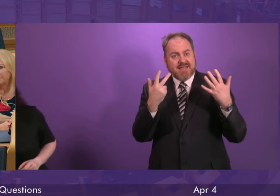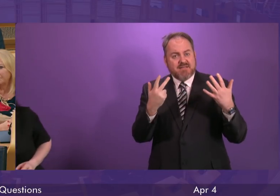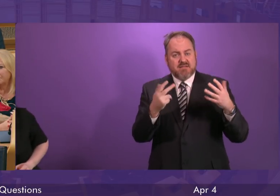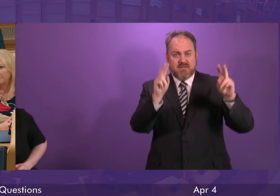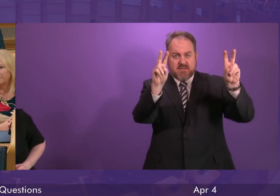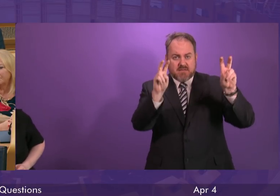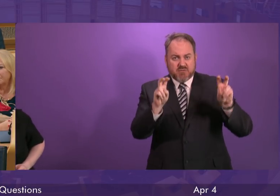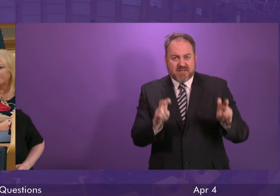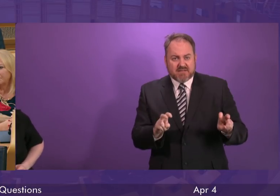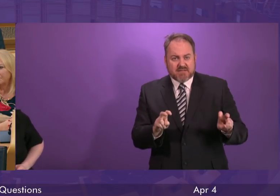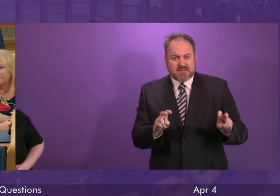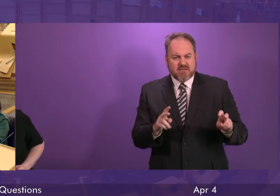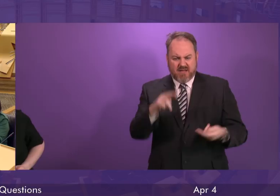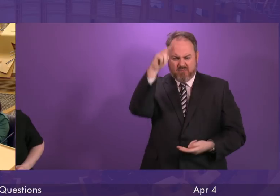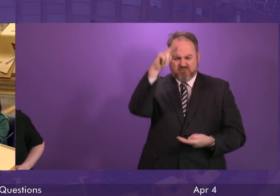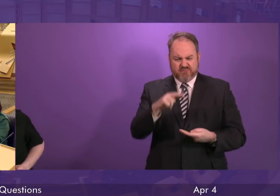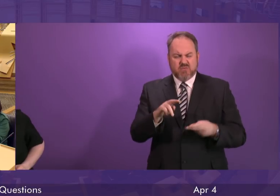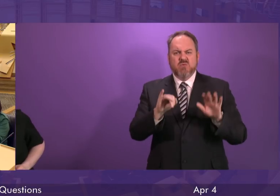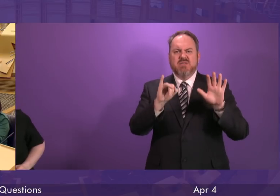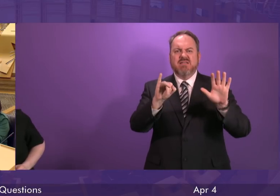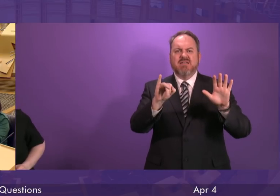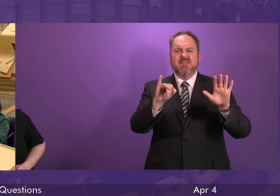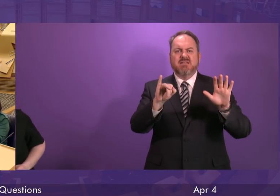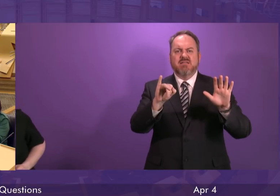that number has now reduced to six. There is a massive reduction in subjects such as